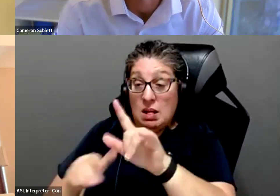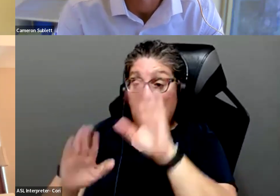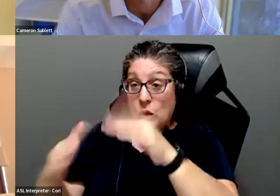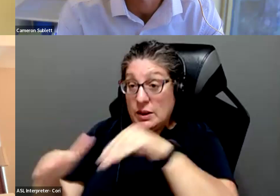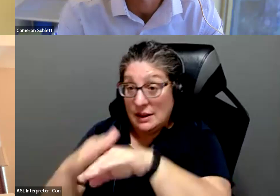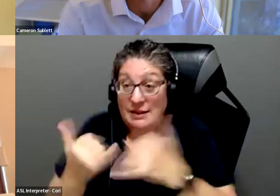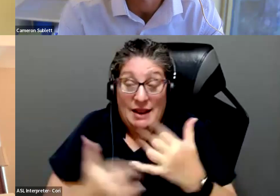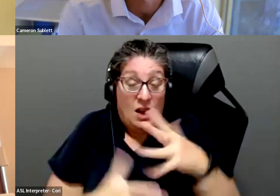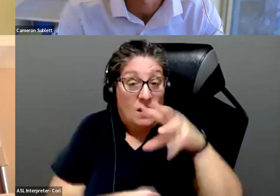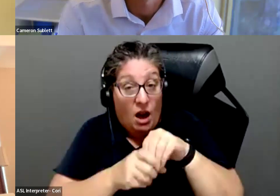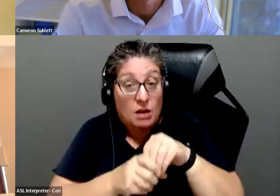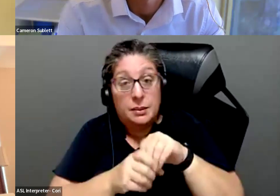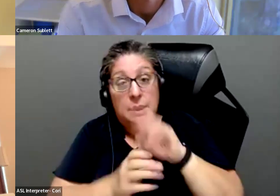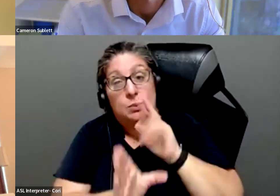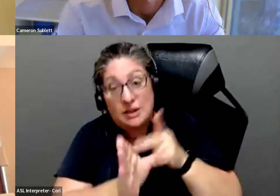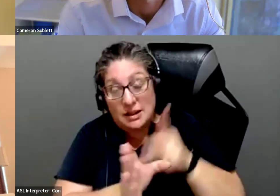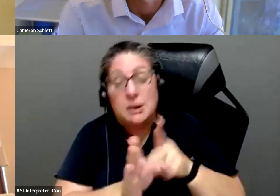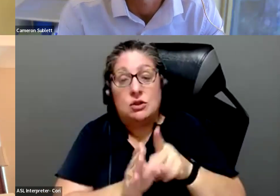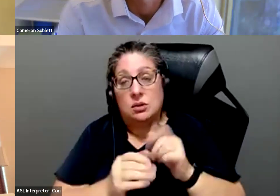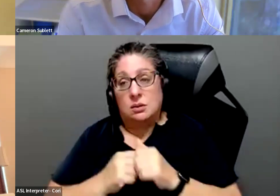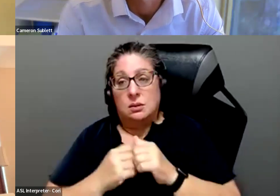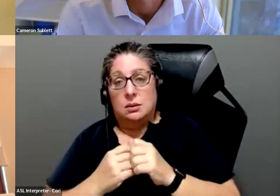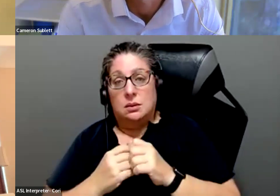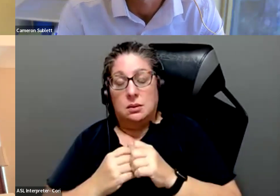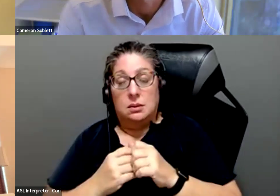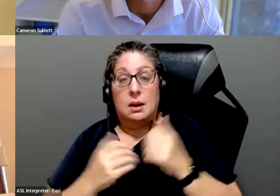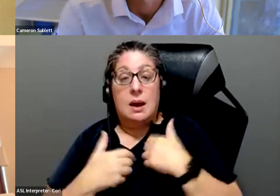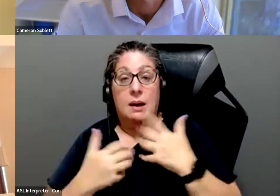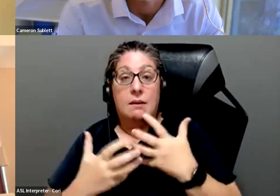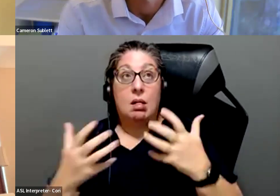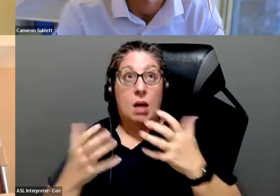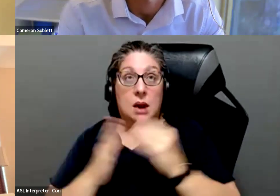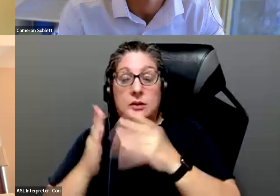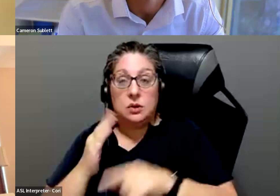involvement, participation there is a good number of students S-STEM